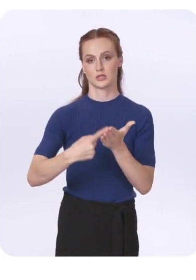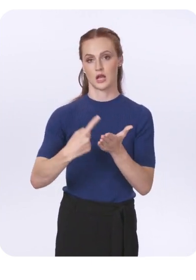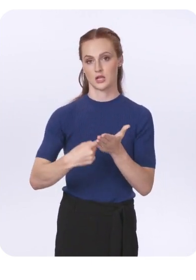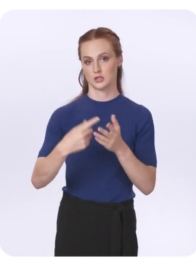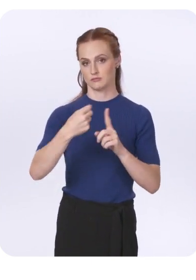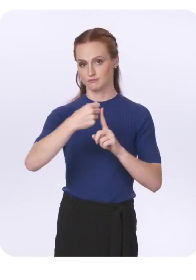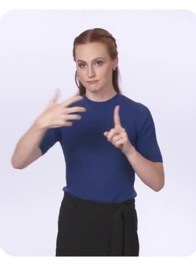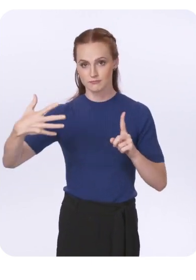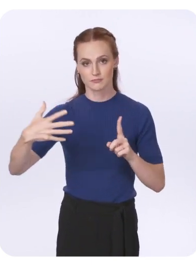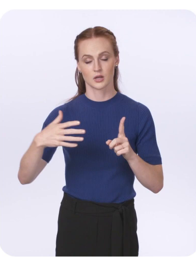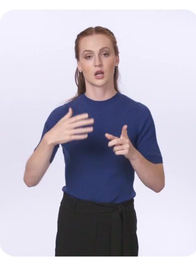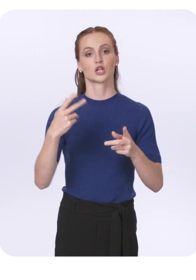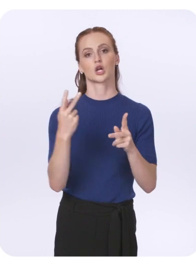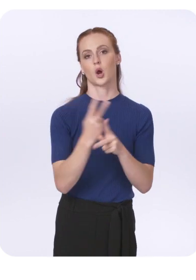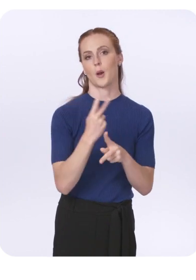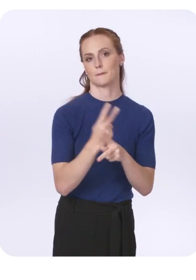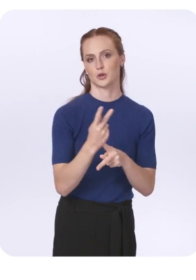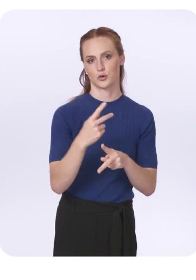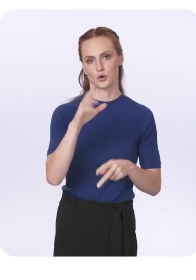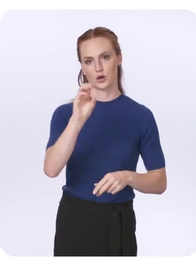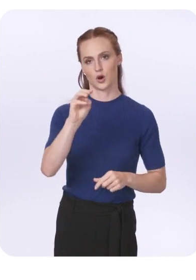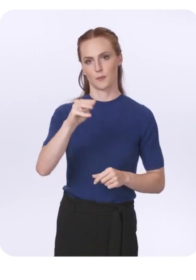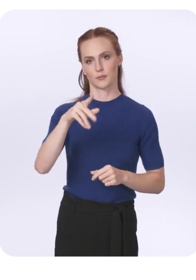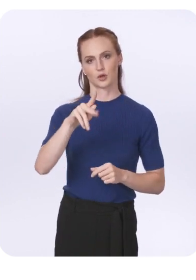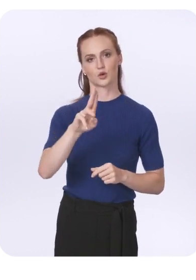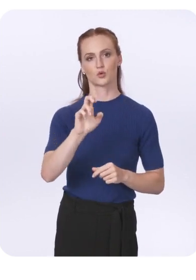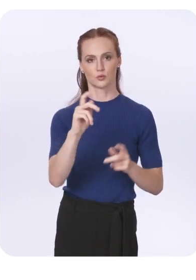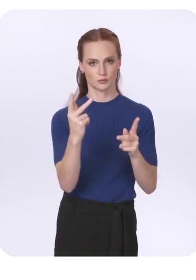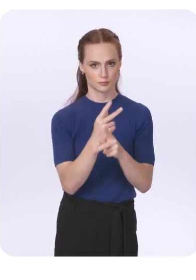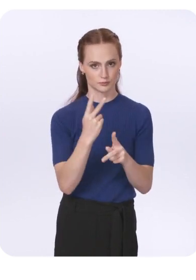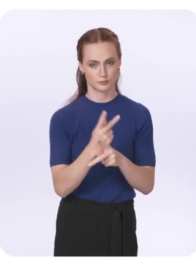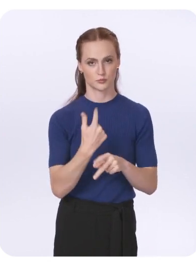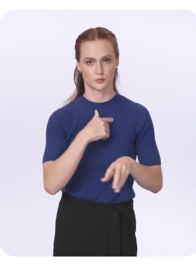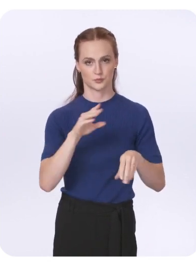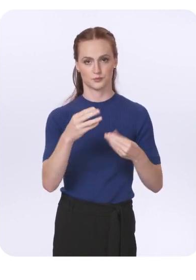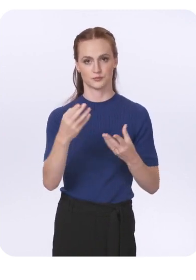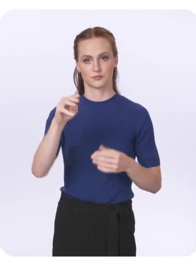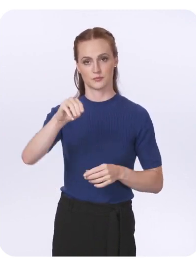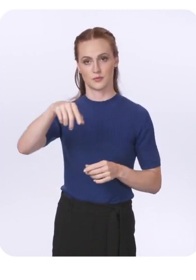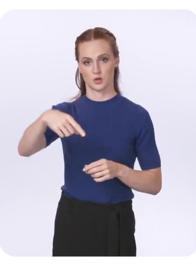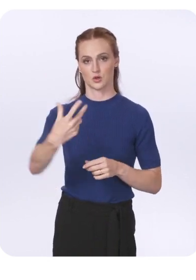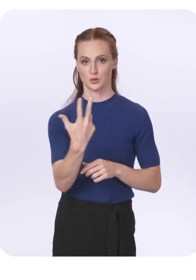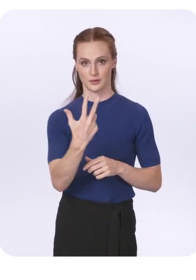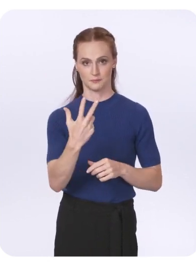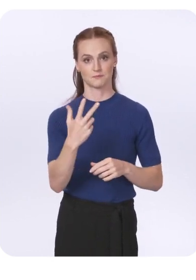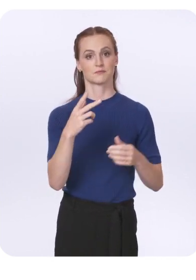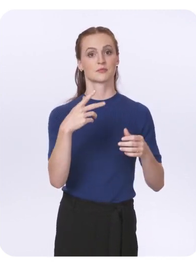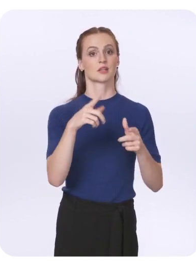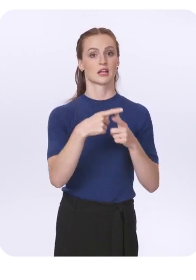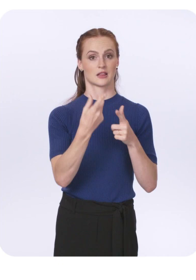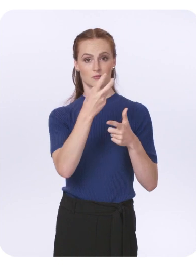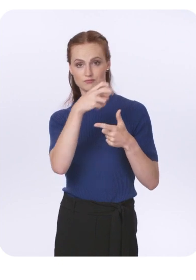of the compute that we’re providing in our new Meta Quest 3. Then we’ll transition into the really exciting topic